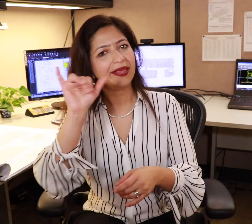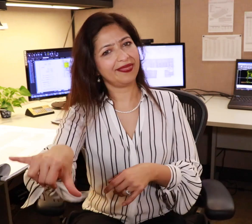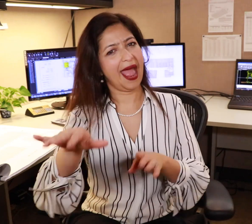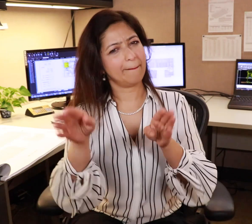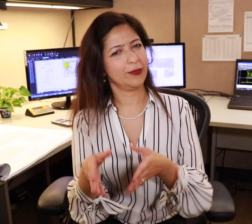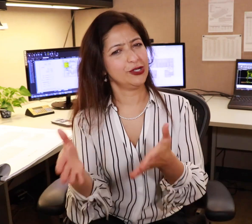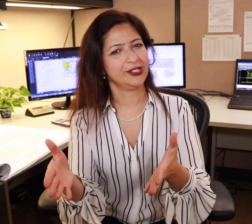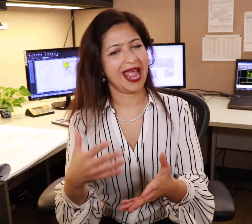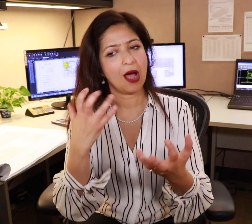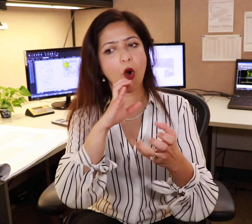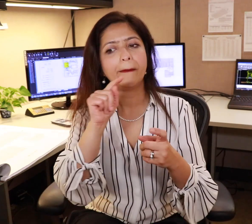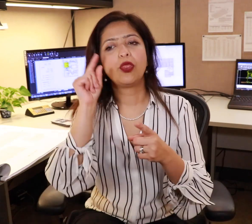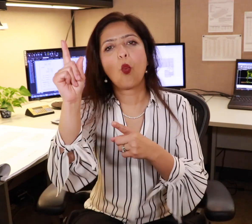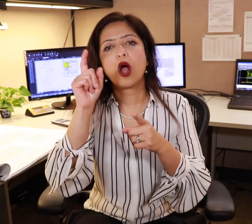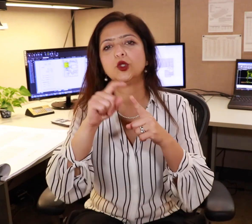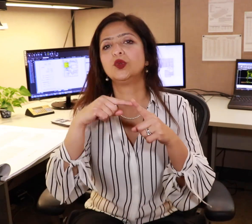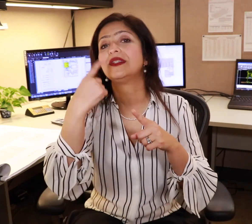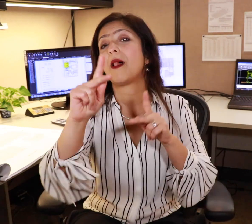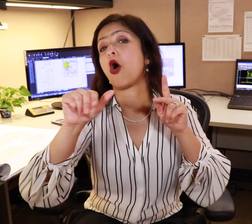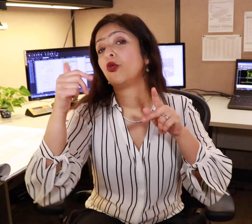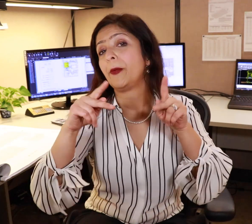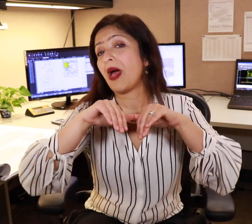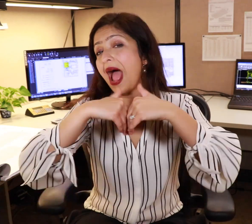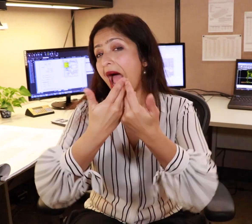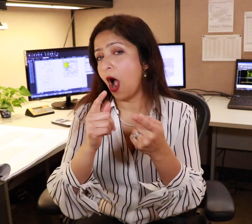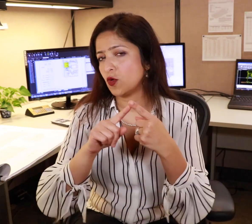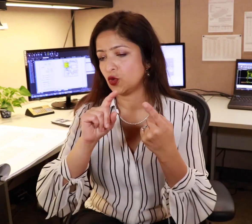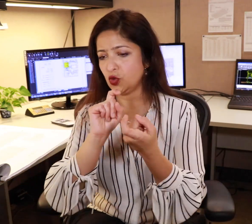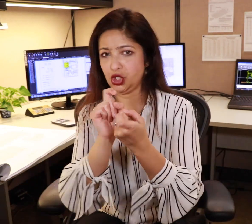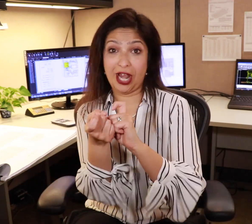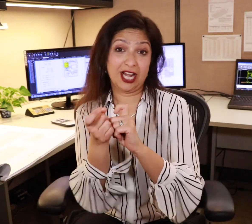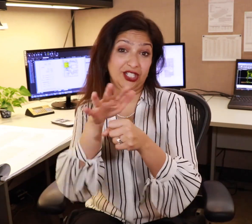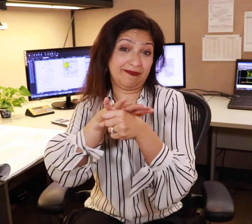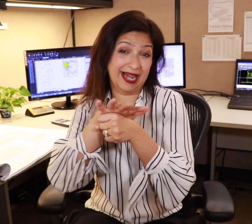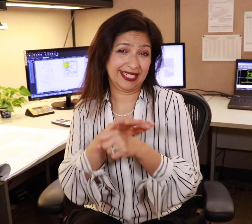I realized that I wanted to be that person! I wanted to be the one to tell people how to change space.